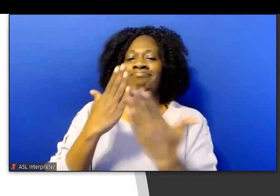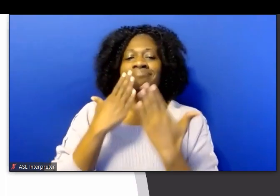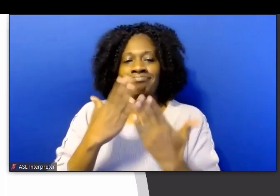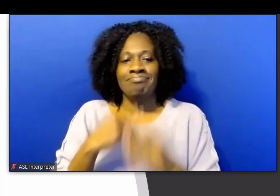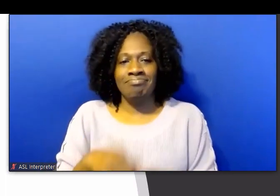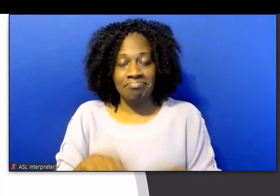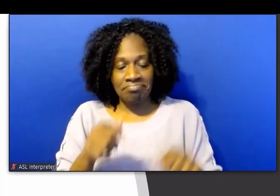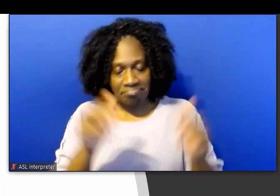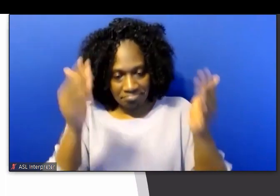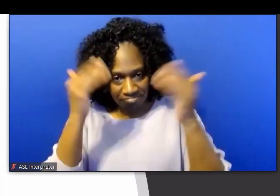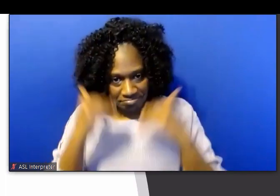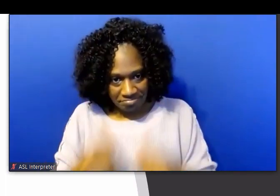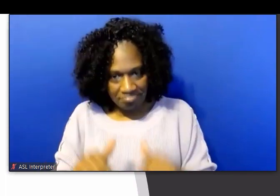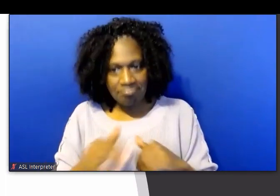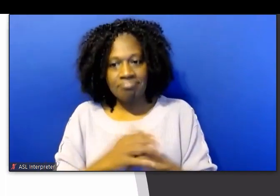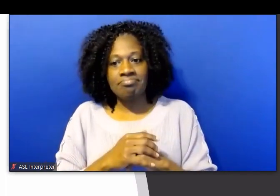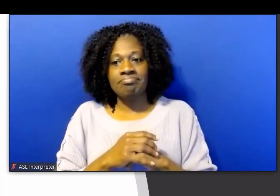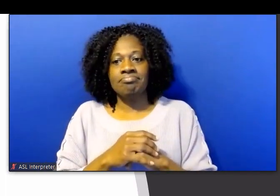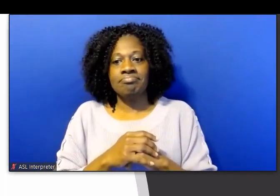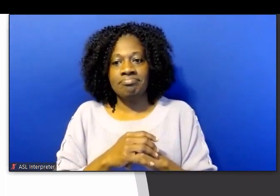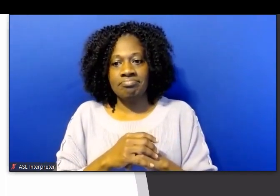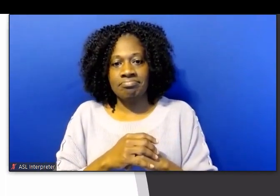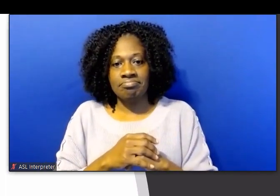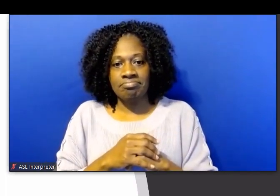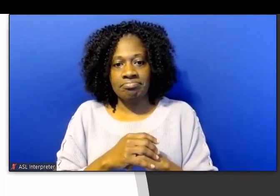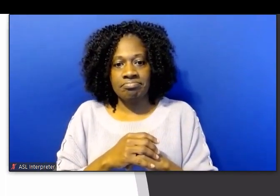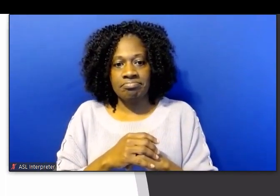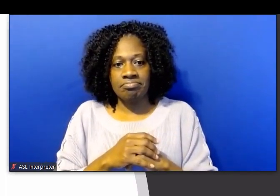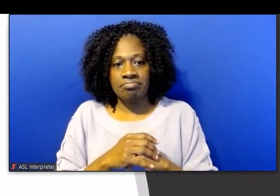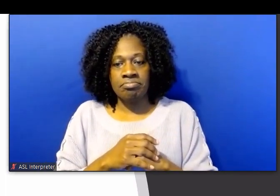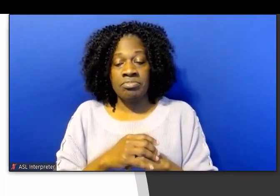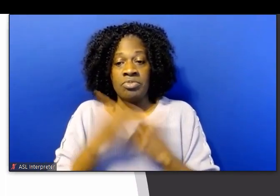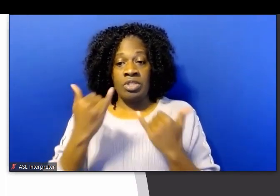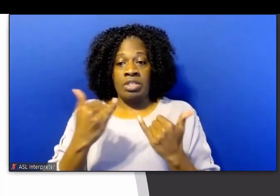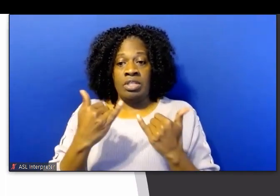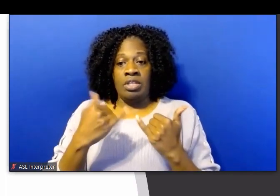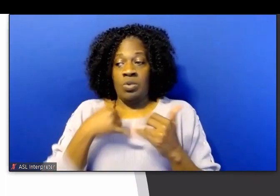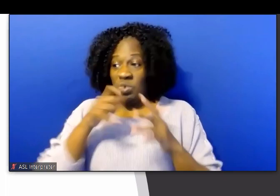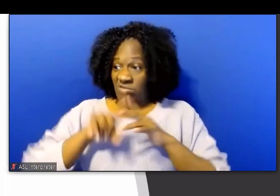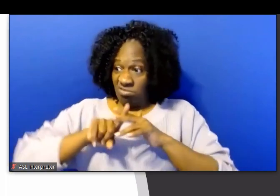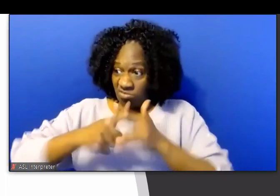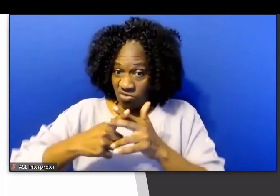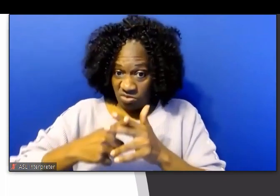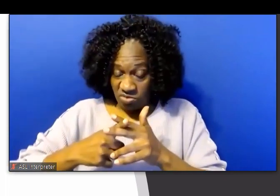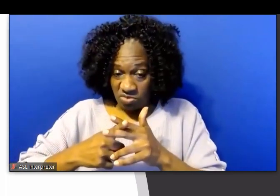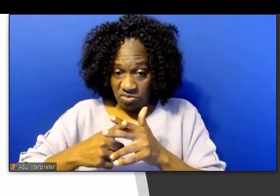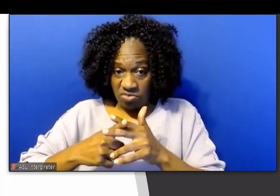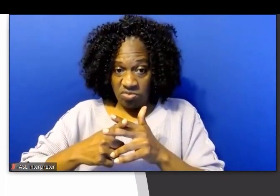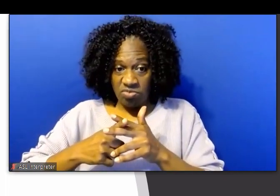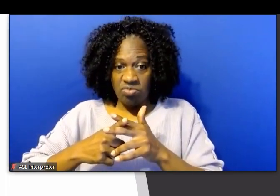So... we're going to launch into the content matter.